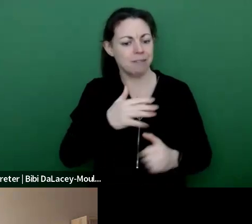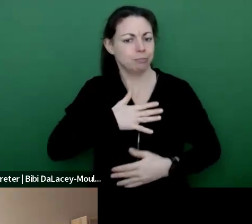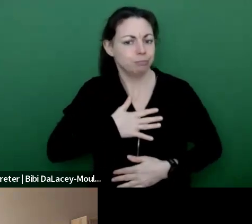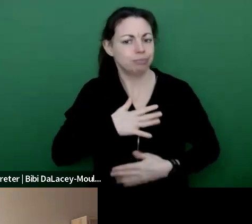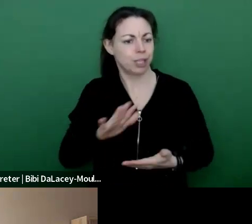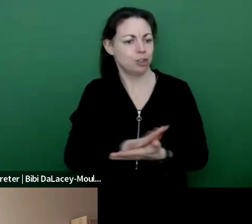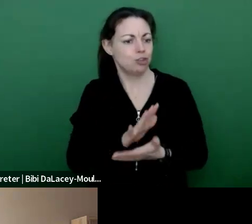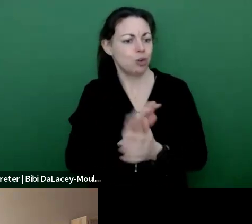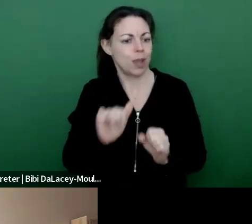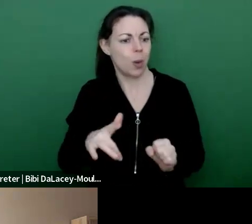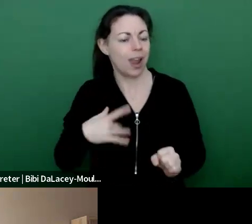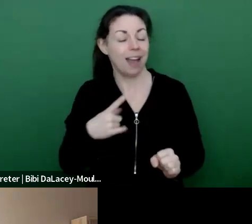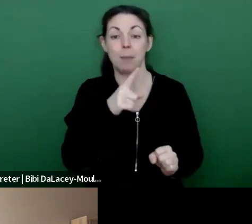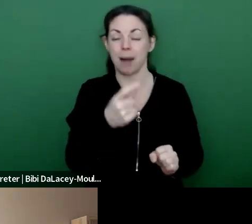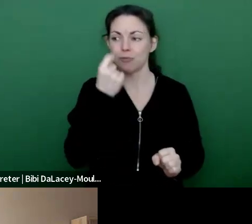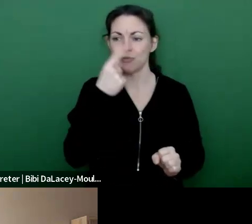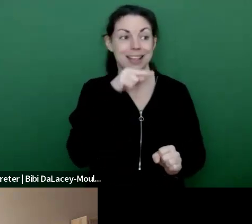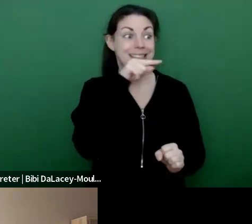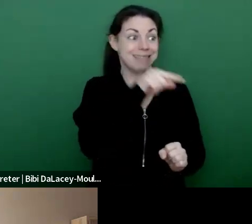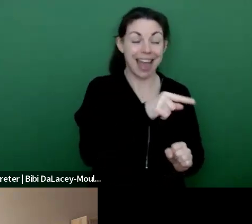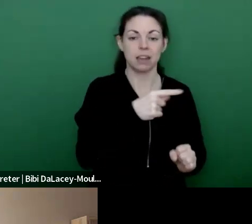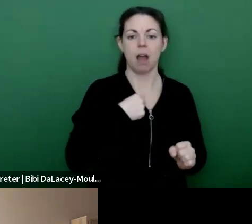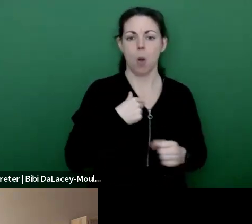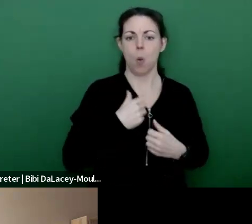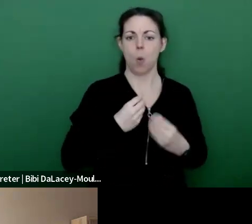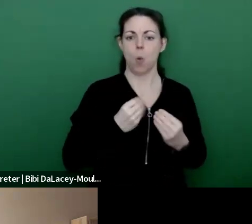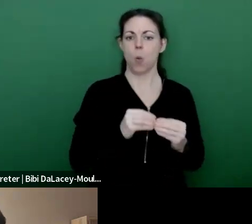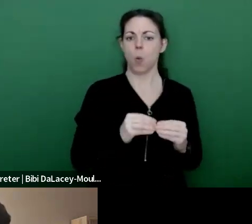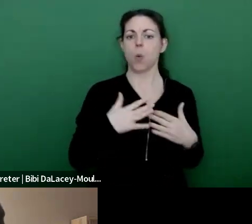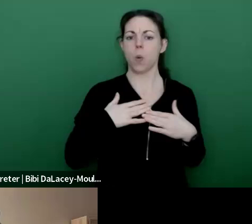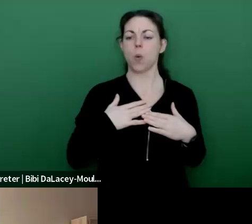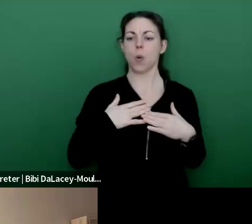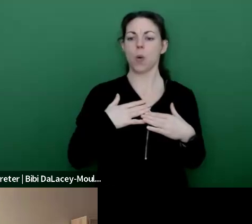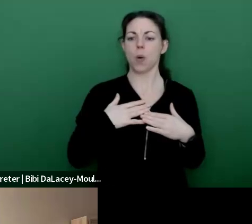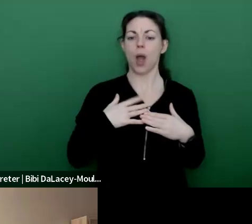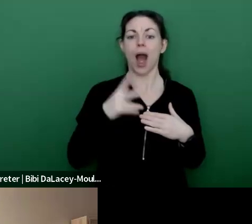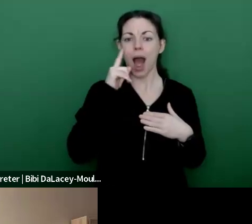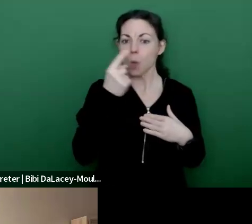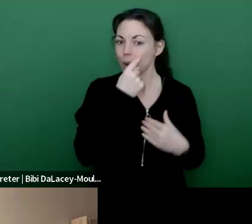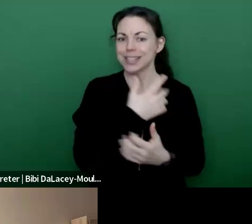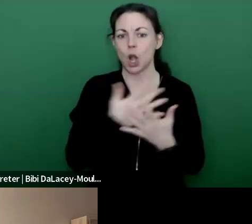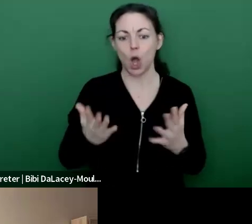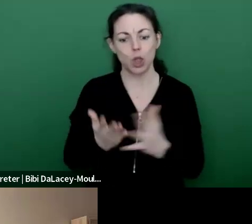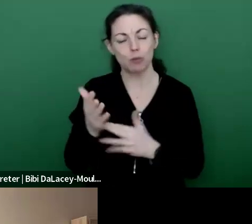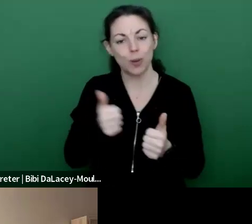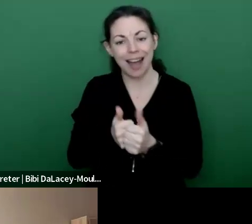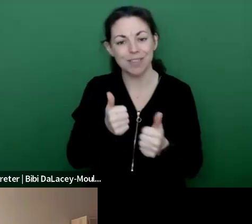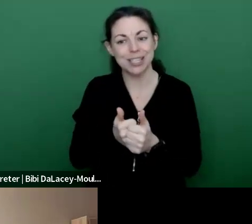really fulfilling, because I'd been in positions and I'd witnessed things, particularly when I was in advocacy roles, when I was perhaps supporting others,